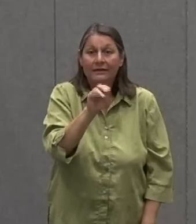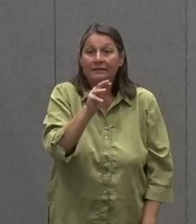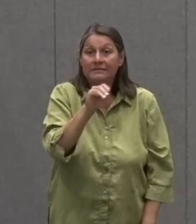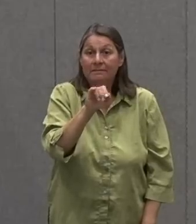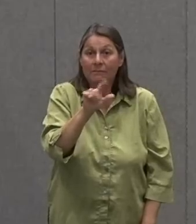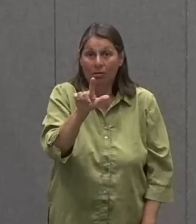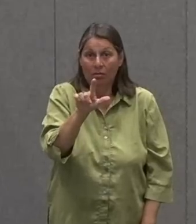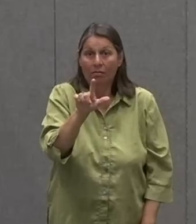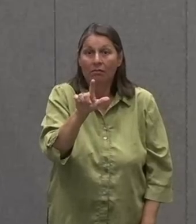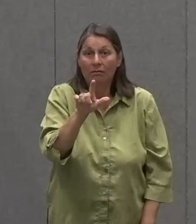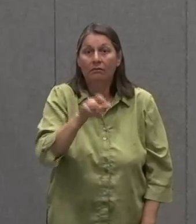It is 47